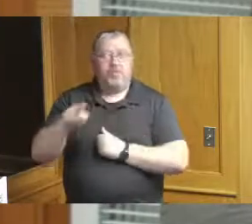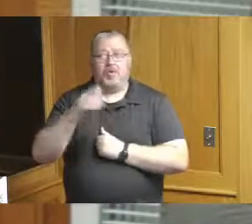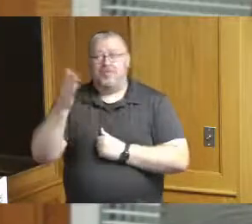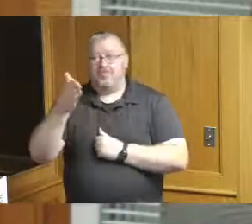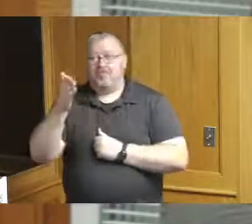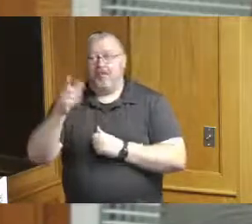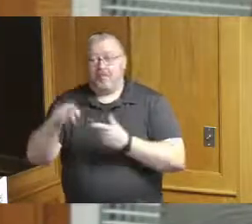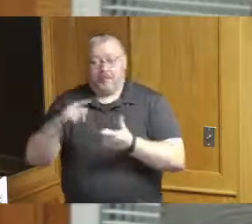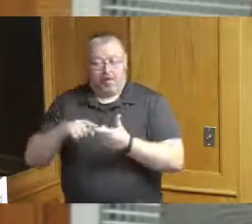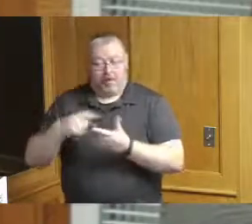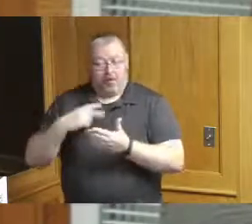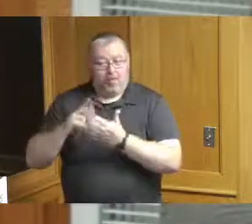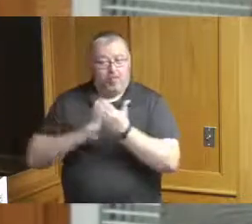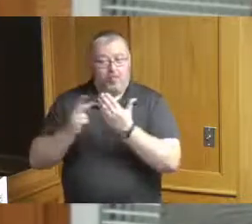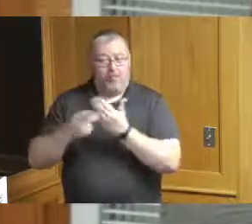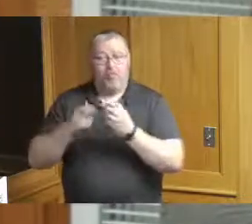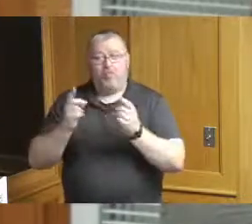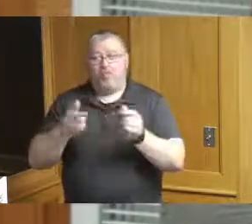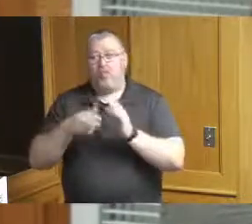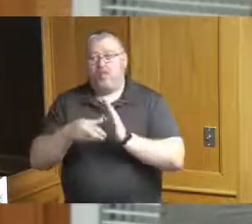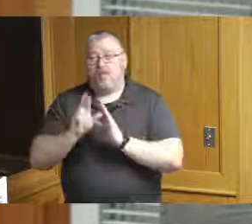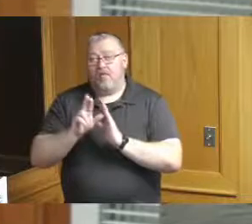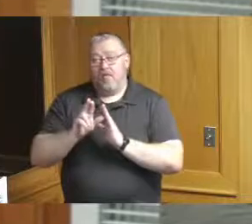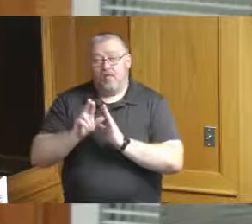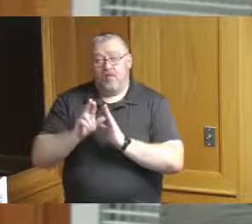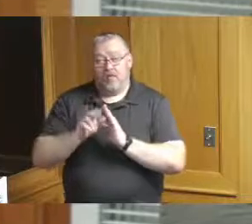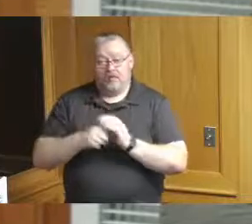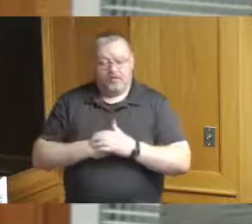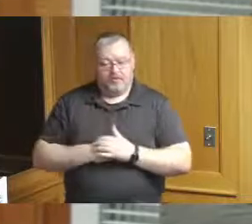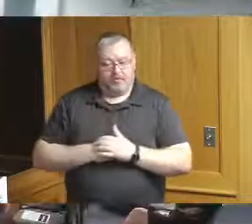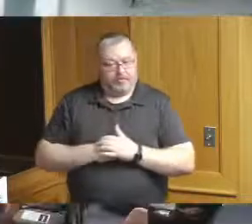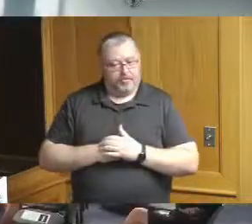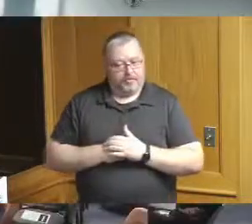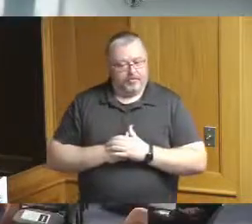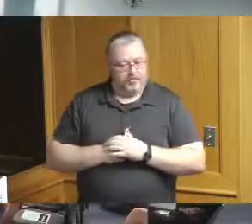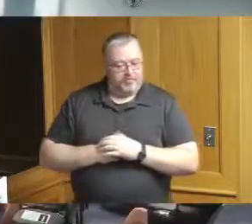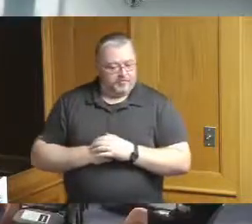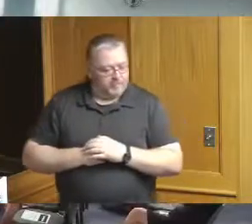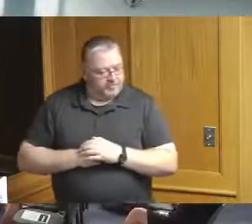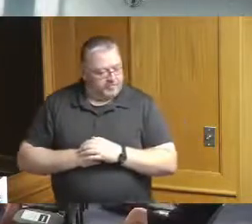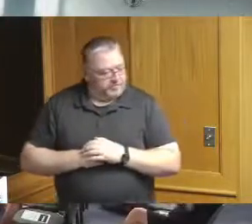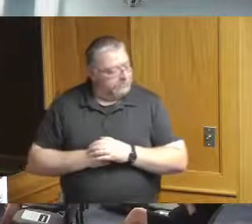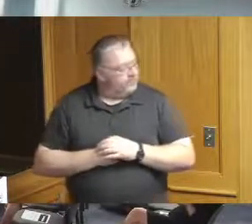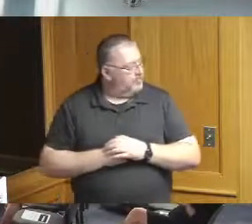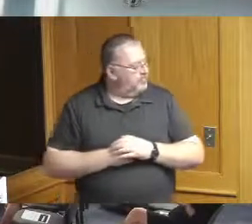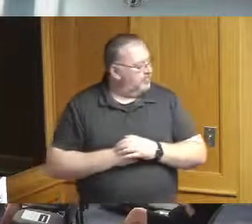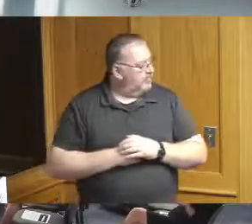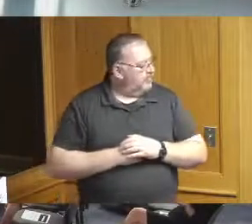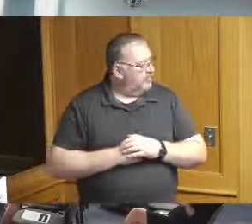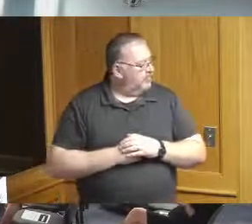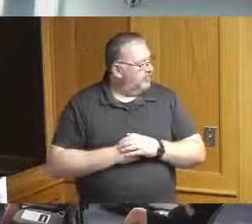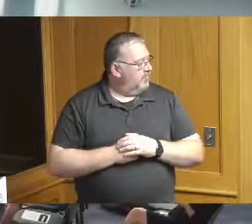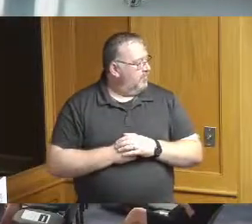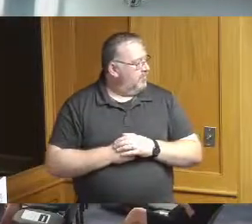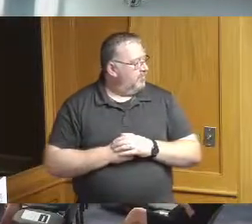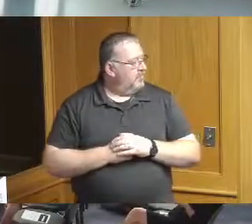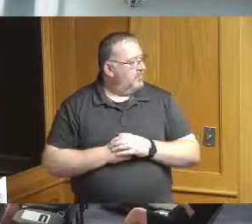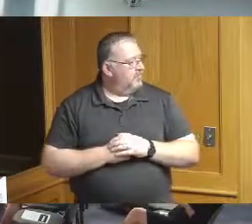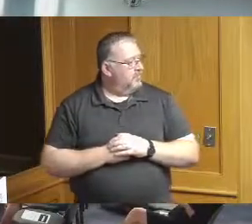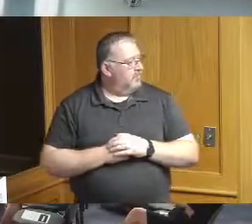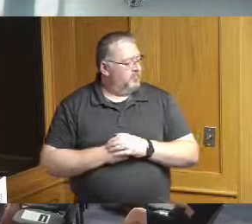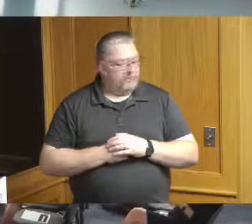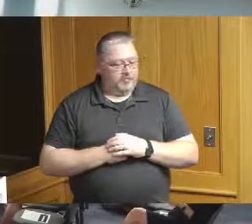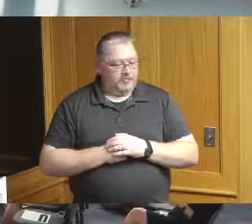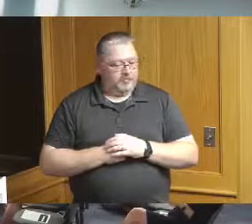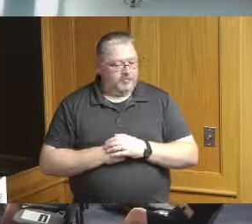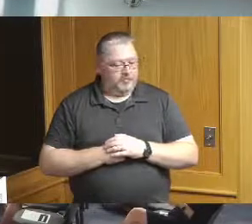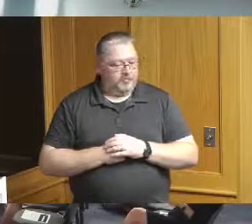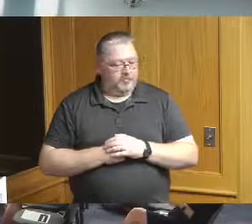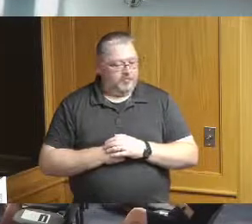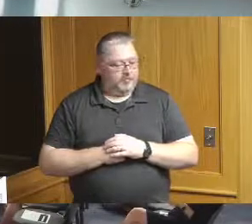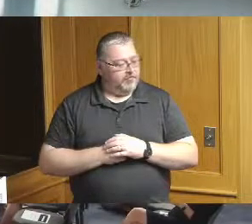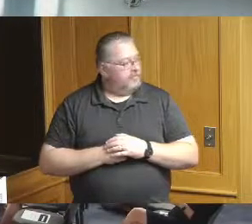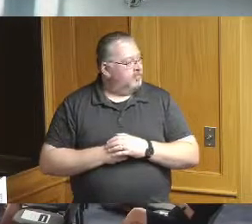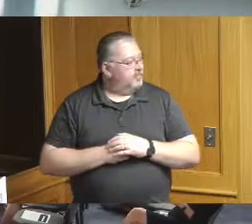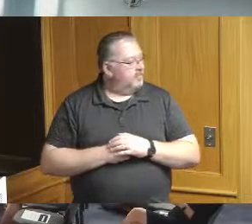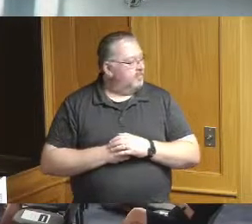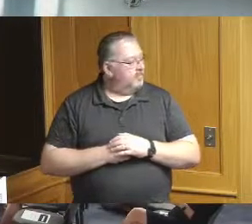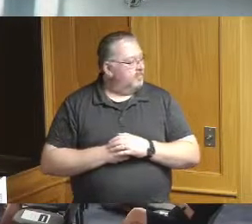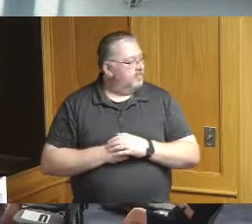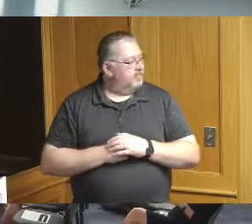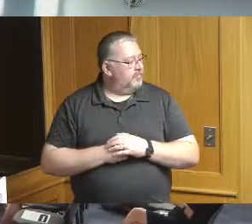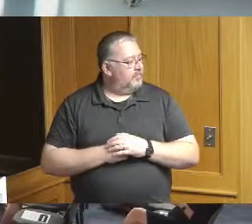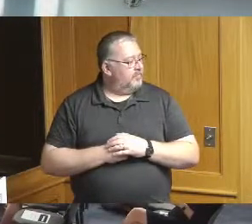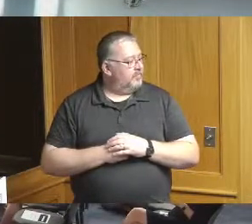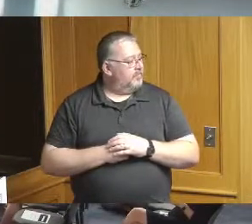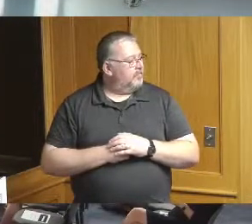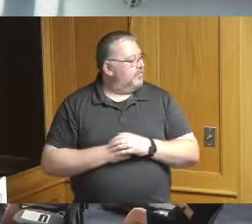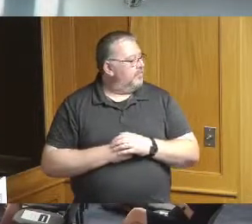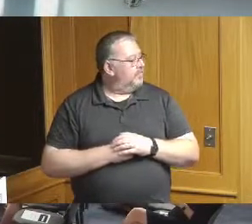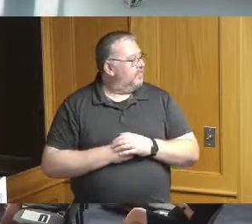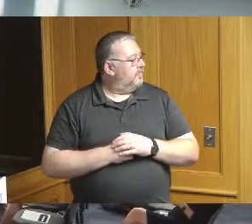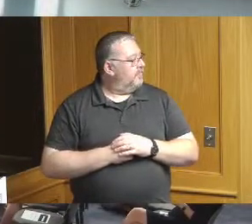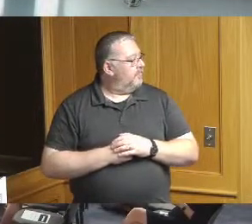I'll do a quick review and open it up for any questions you may have